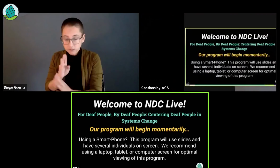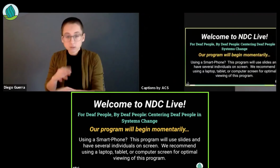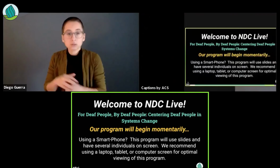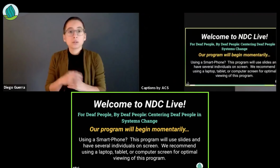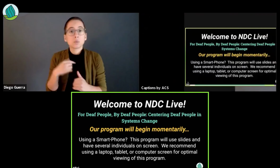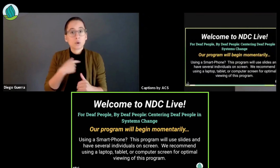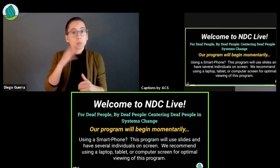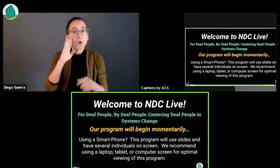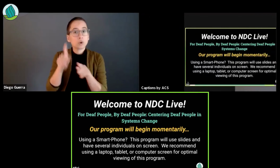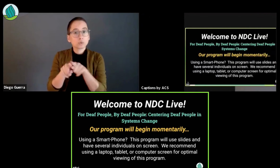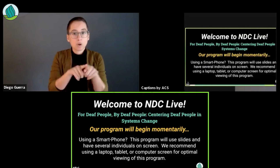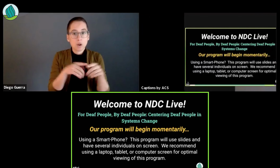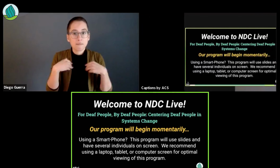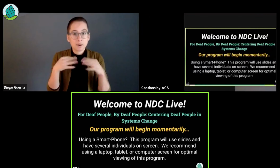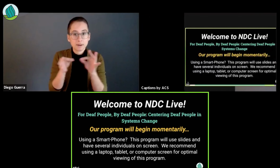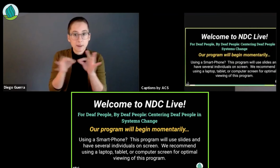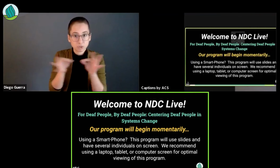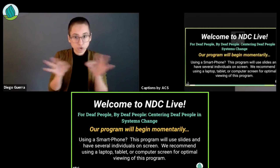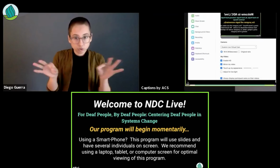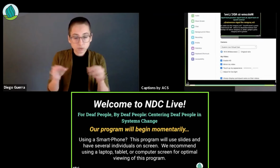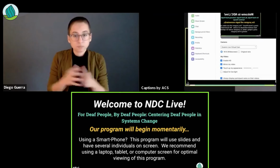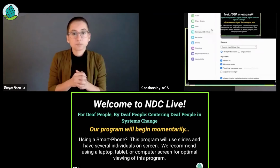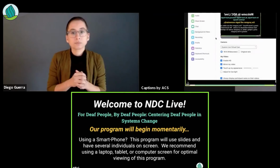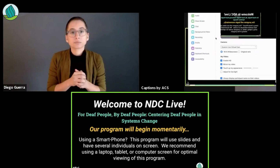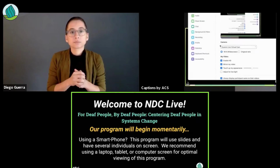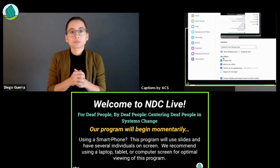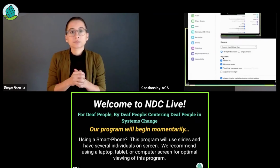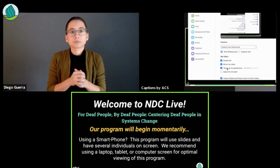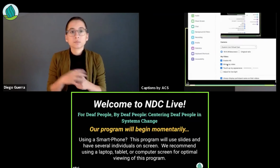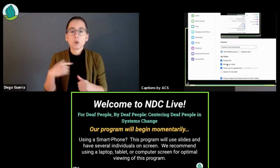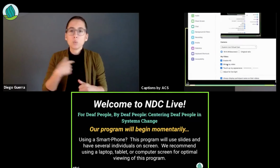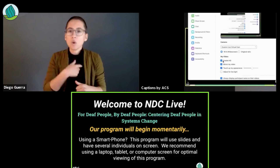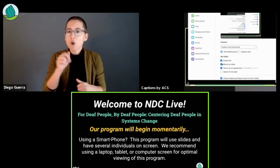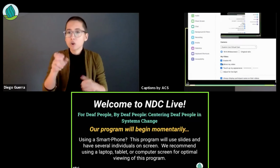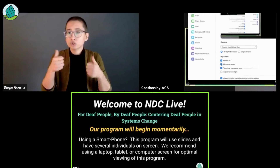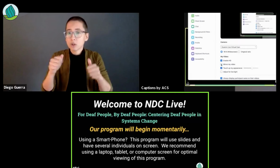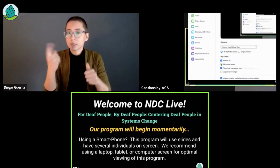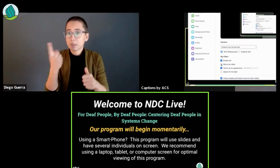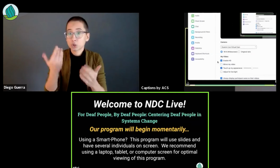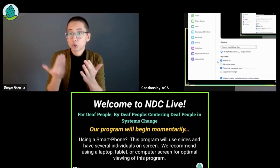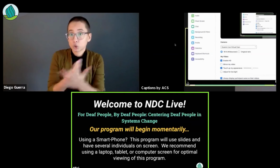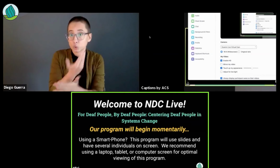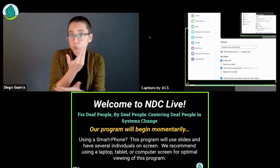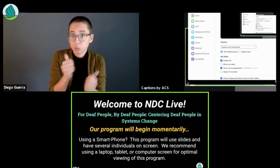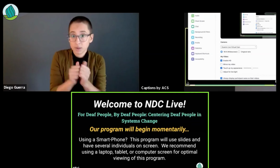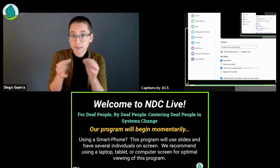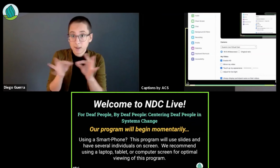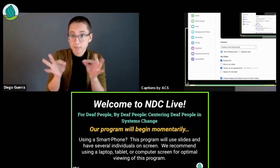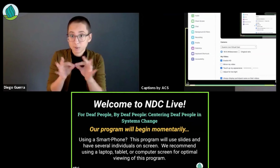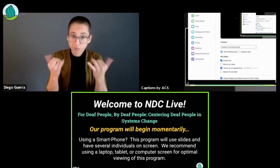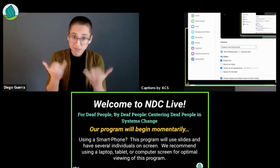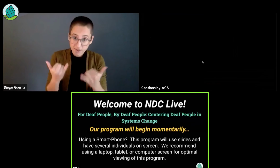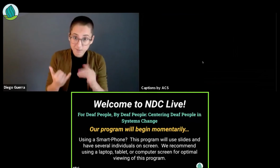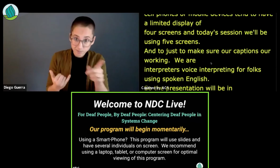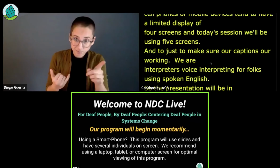So the presentation will be in American Sign Language, but we will also have voice interpretation. We are also trying something new as you can